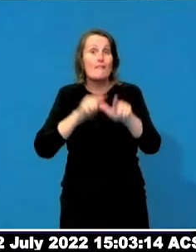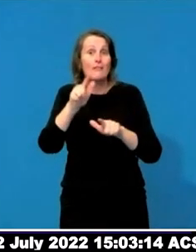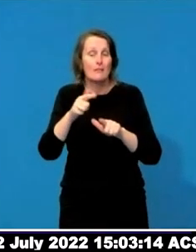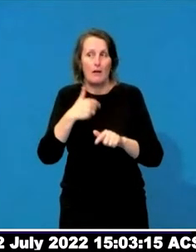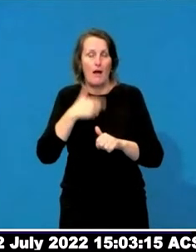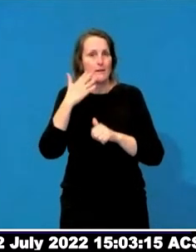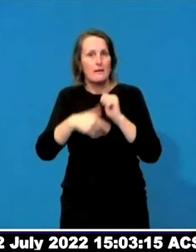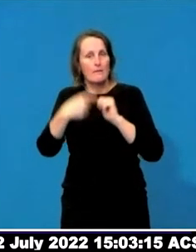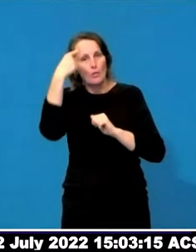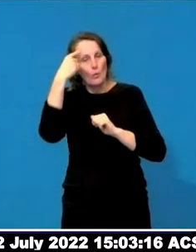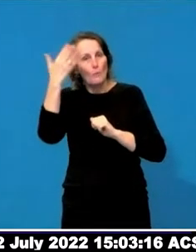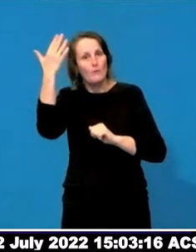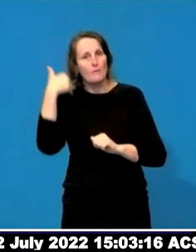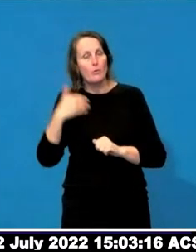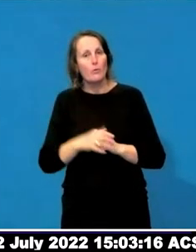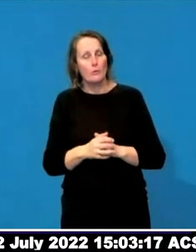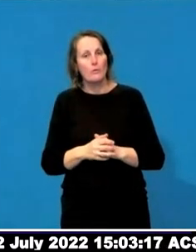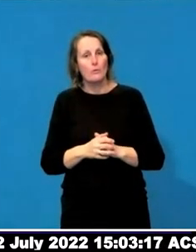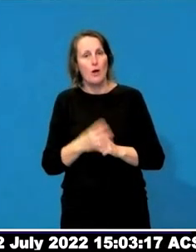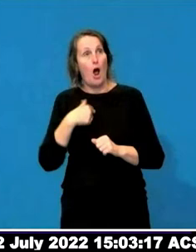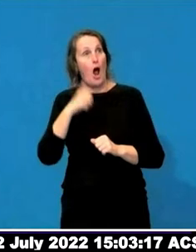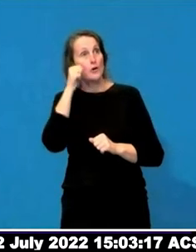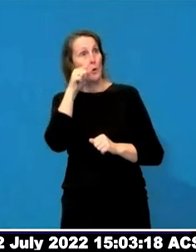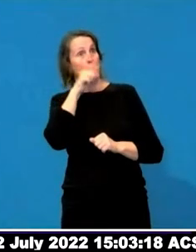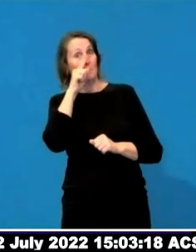when I've got people on the ground that are suffering without supports.